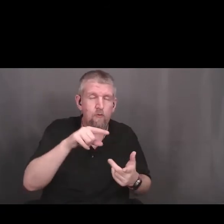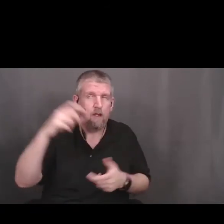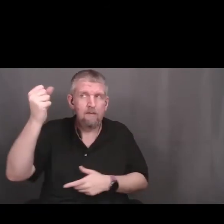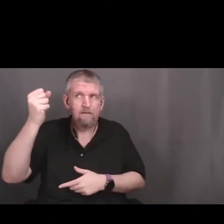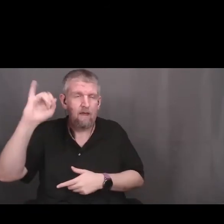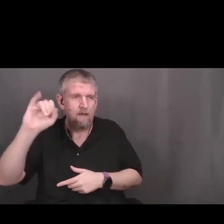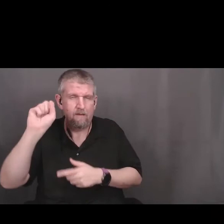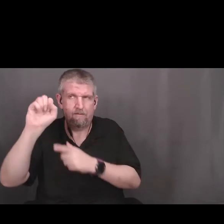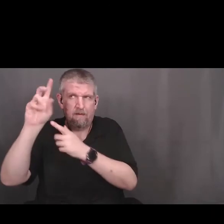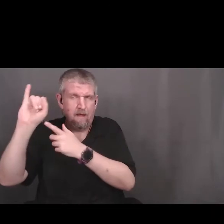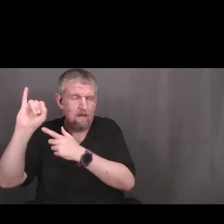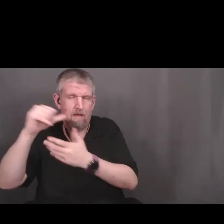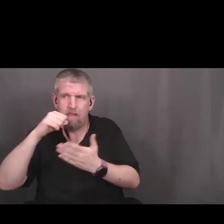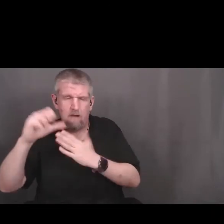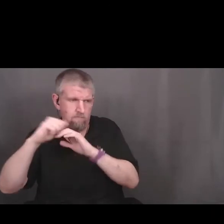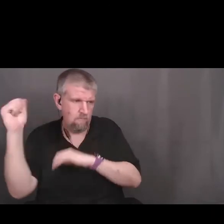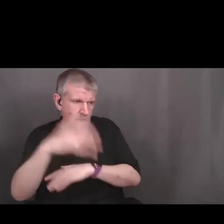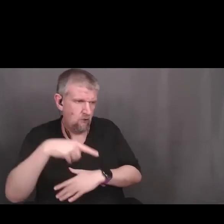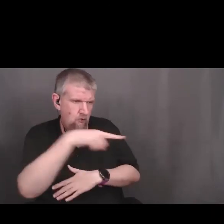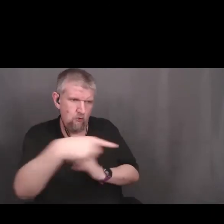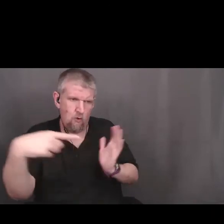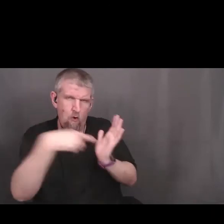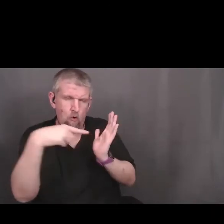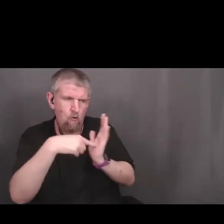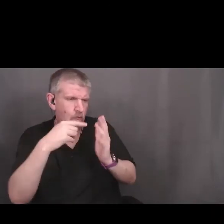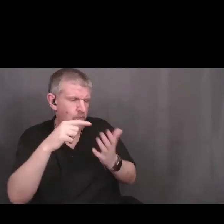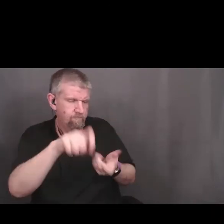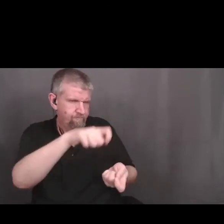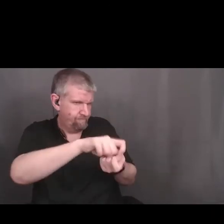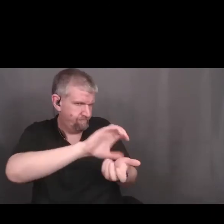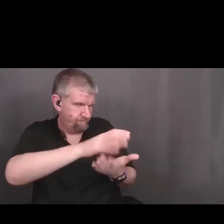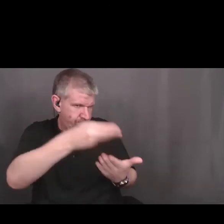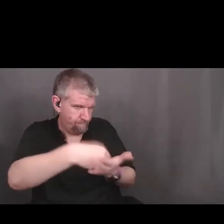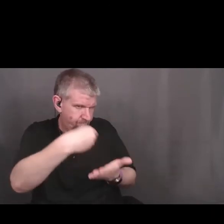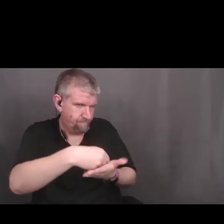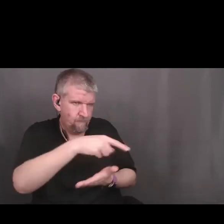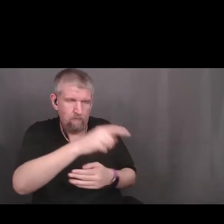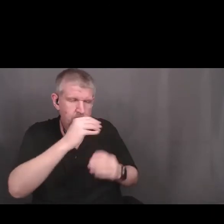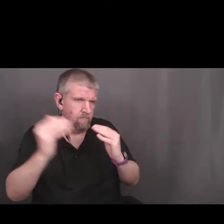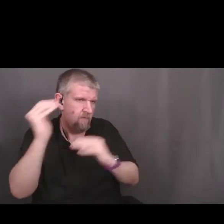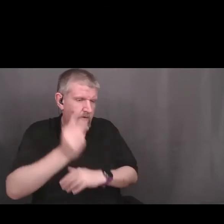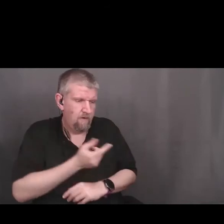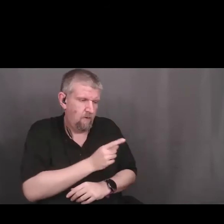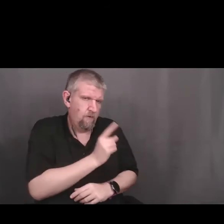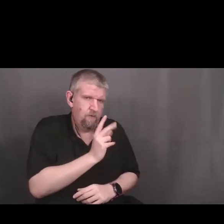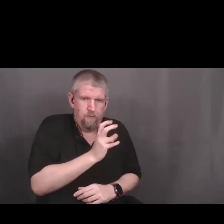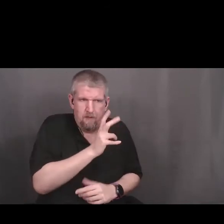from social security saying that they owe however much money, sometimes it's a few hundreds, sometimes it's a few thousand,